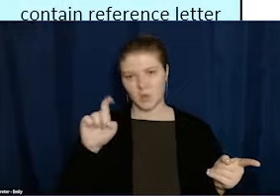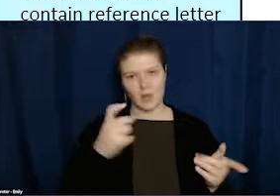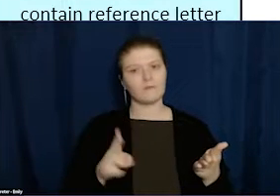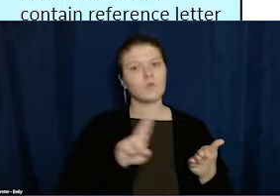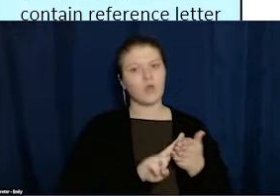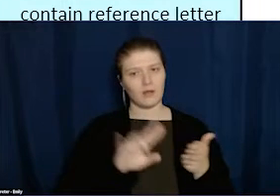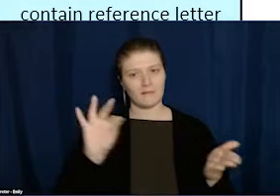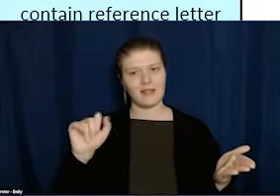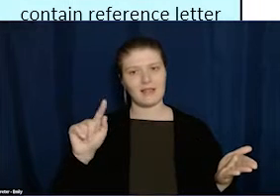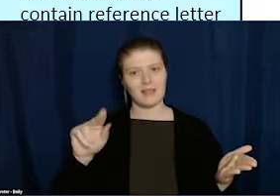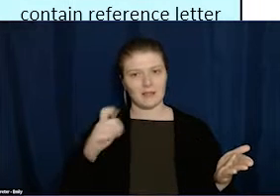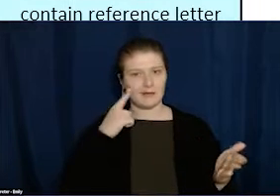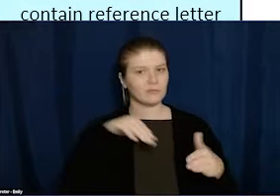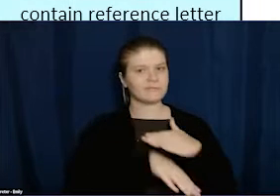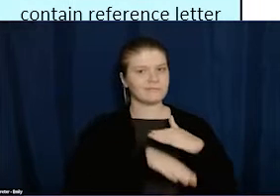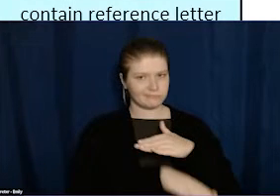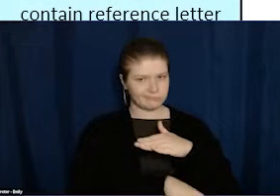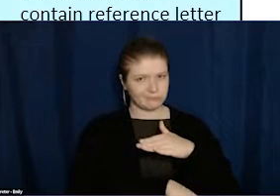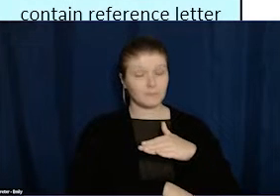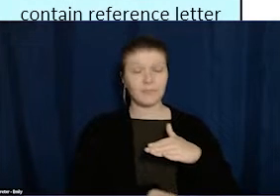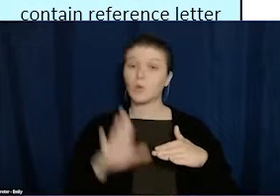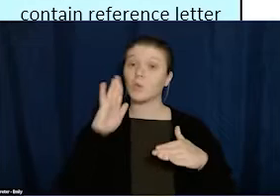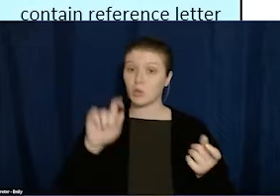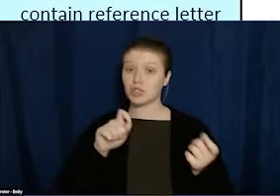We will be changing this on November 21st.